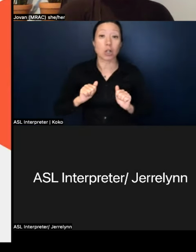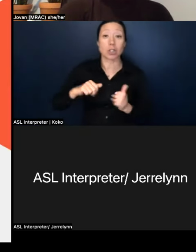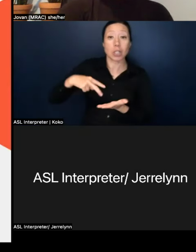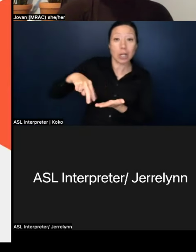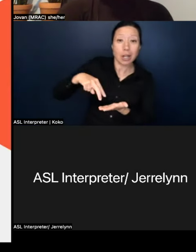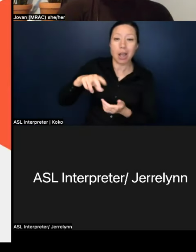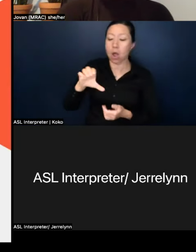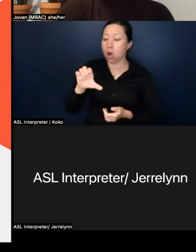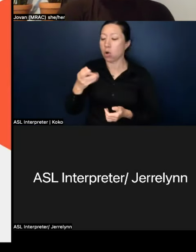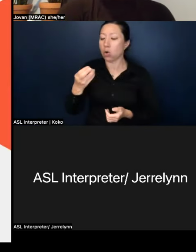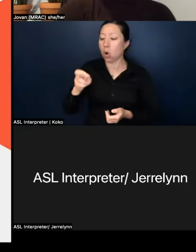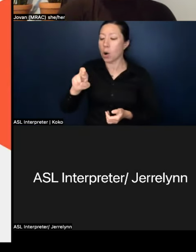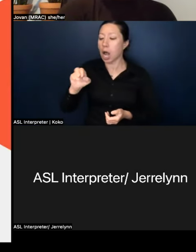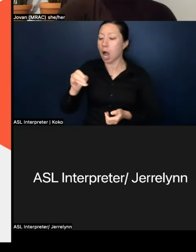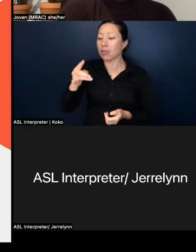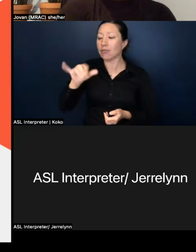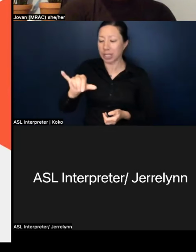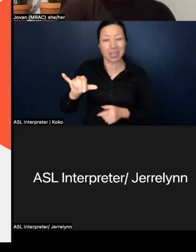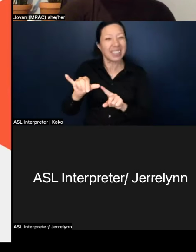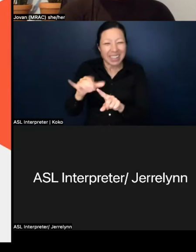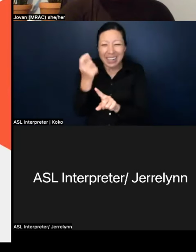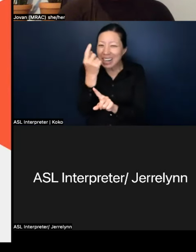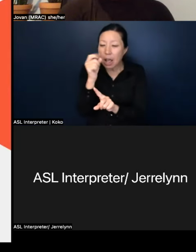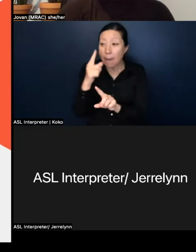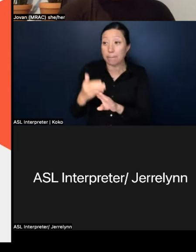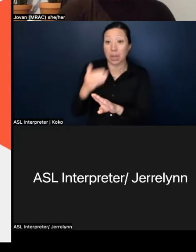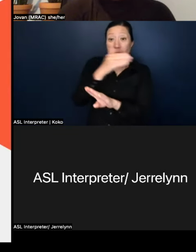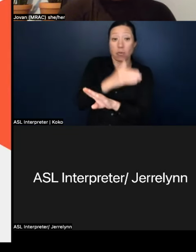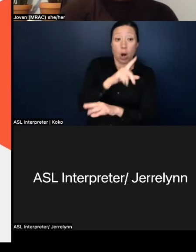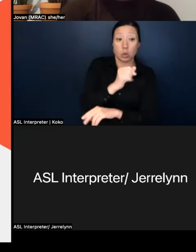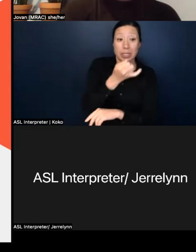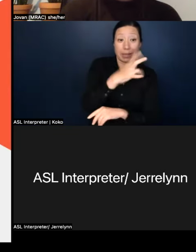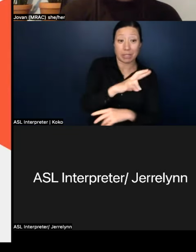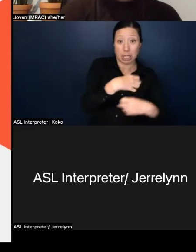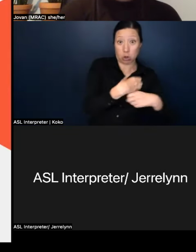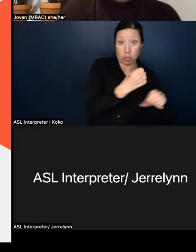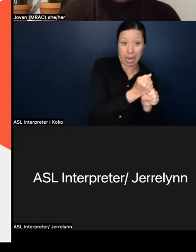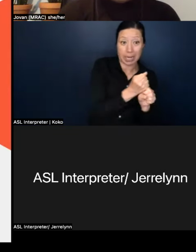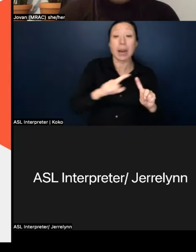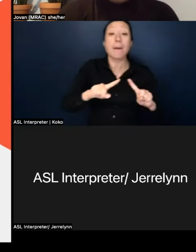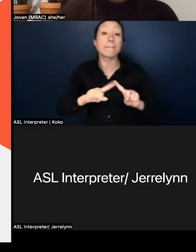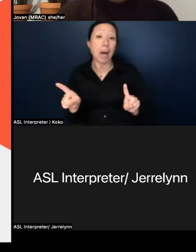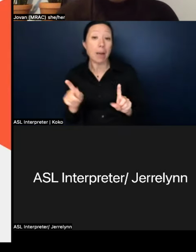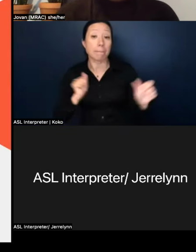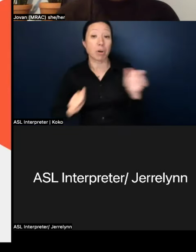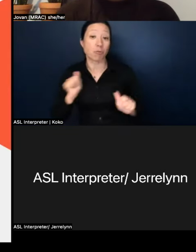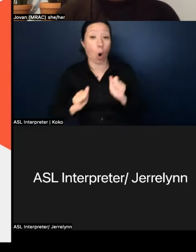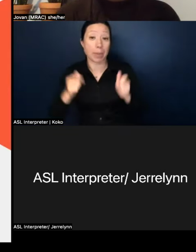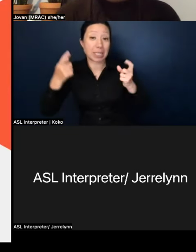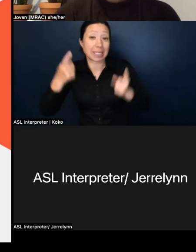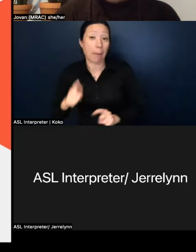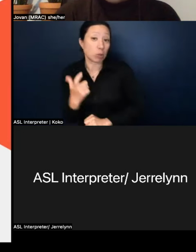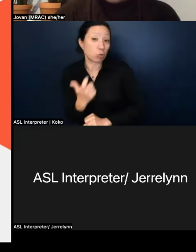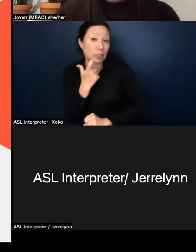body of work prior to 2017, but it was performed recently, I think that that is also okay, all right?